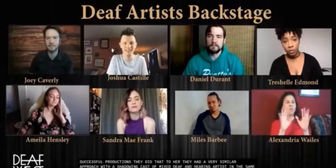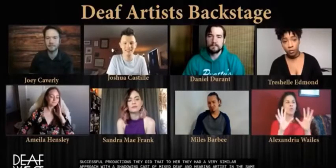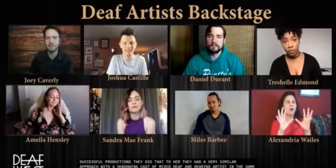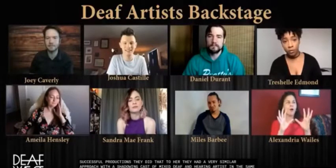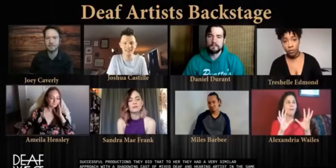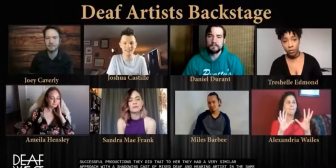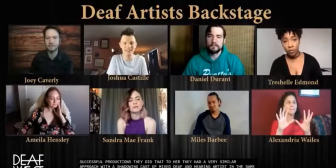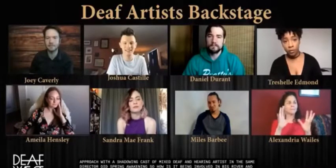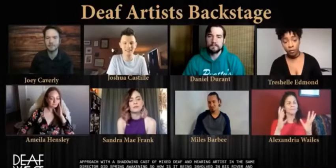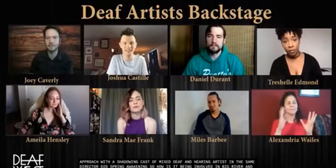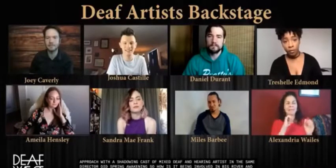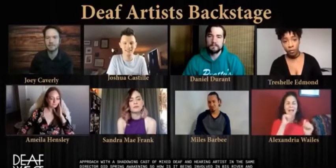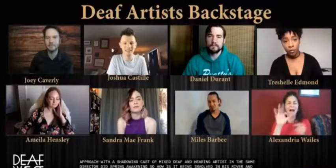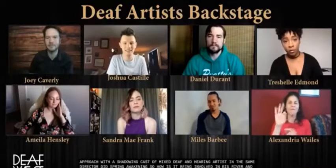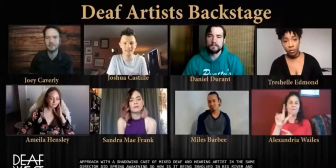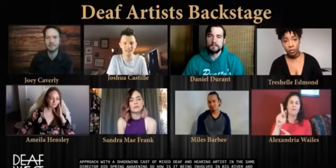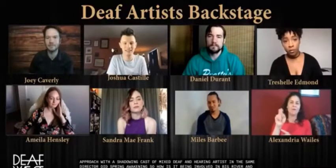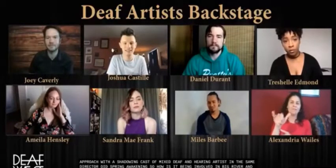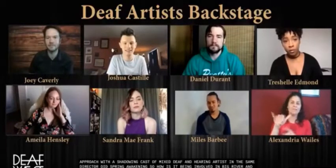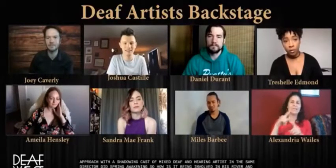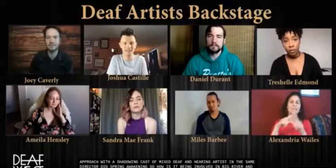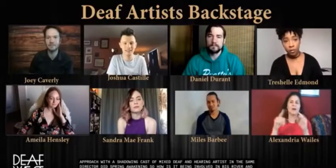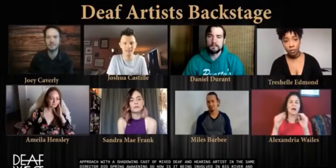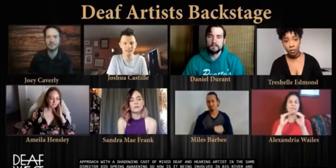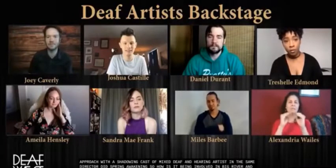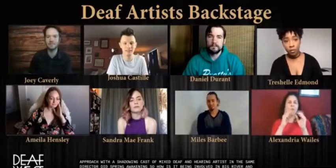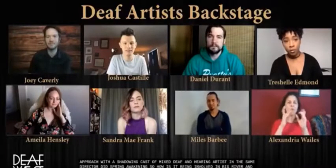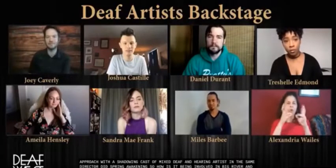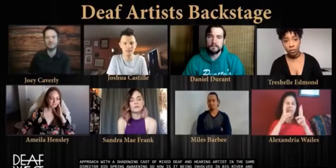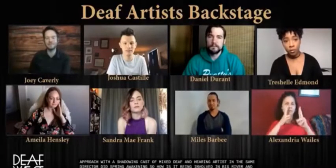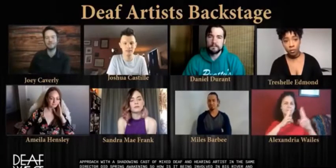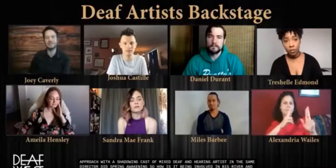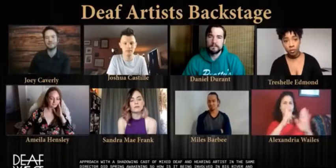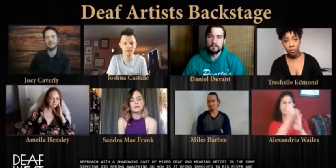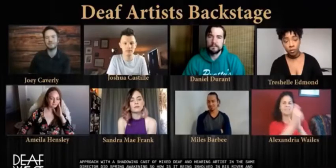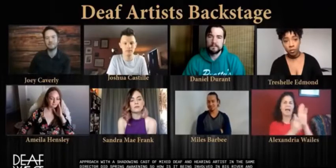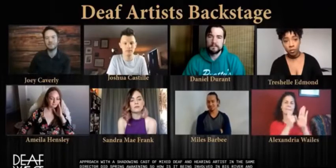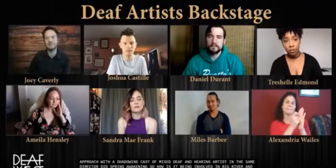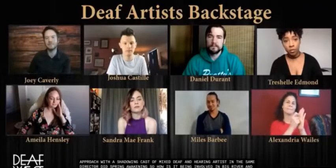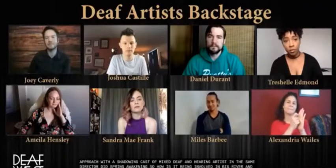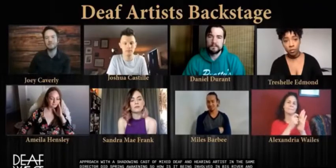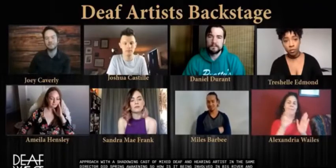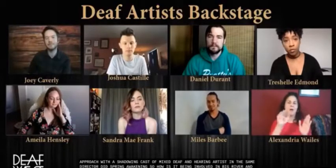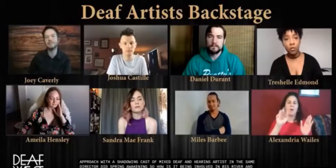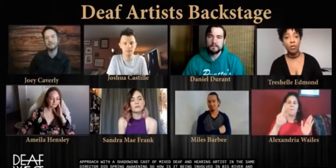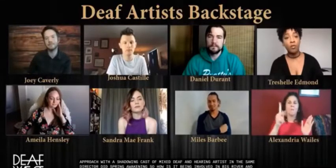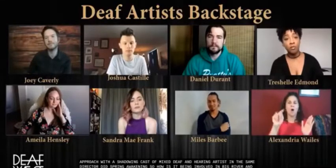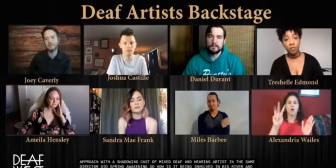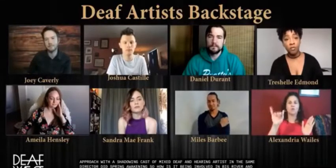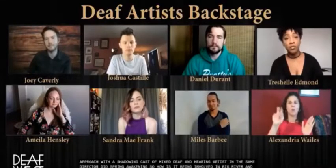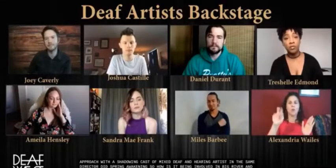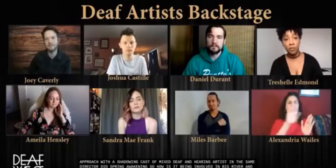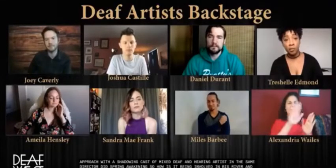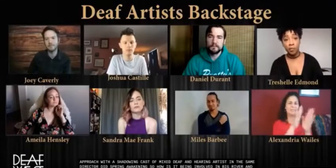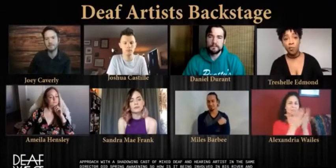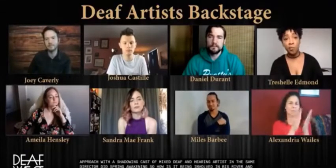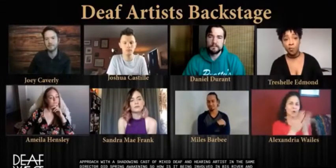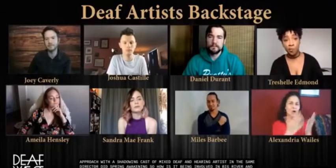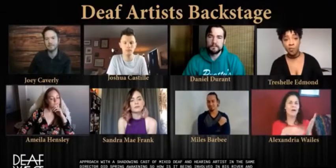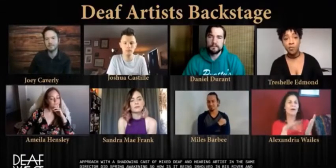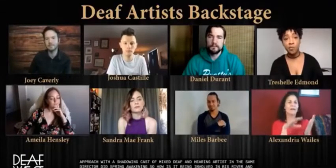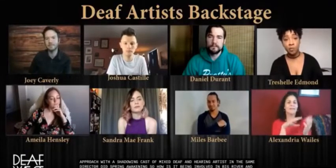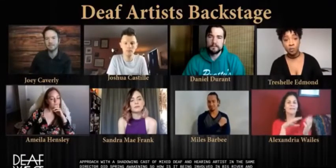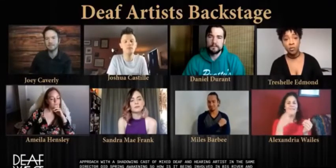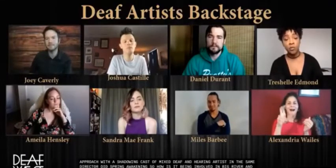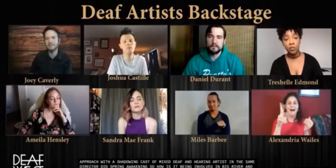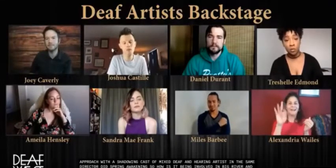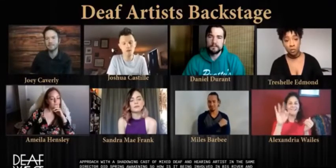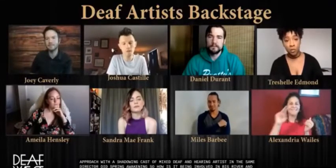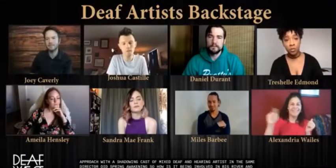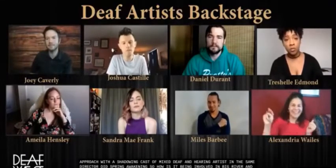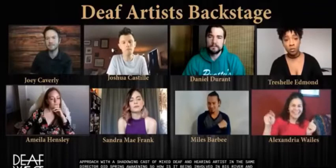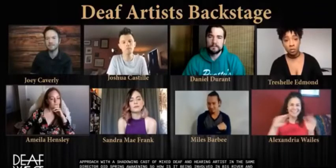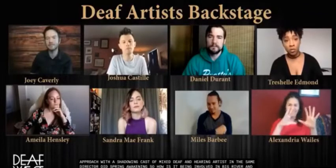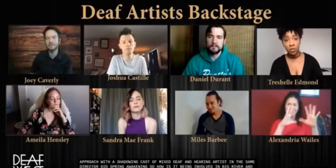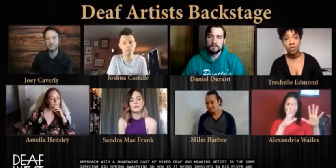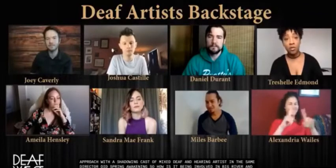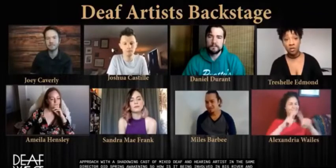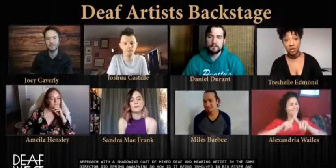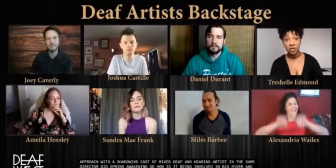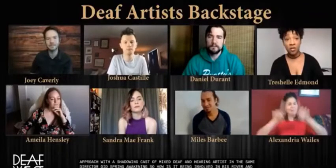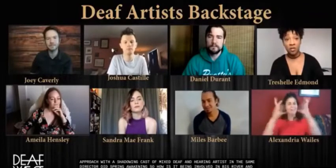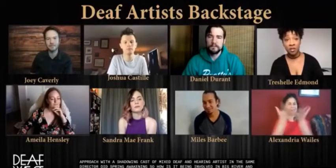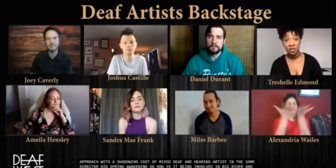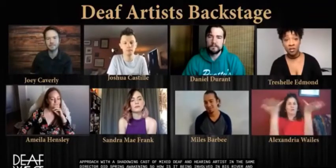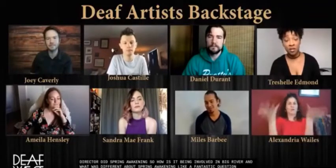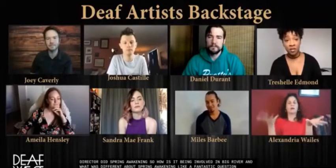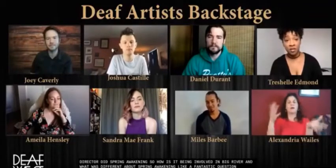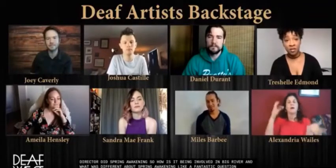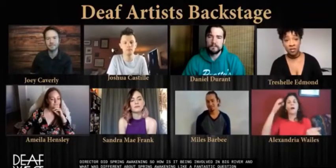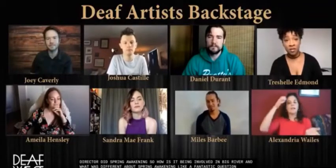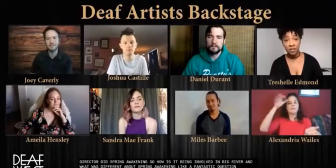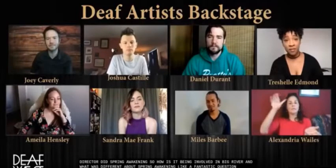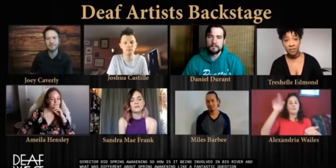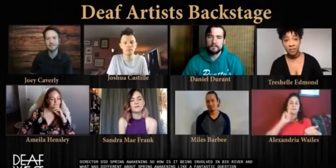Whereas ‘Big River’ production was not more flowy, but definitely a folk or folk style show.